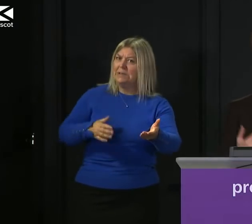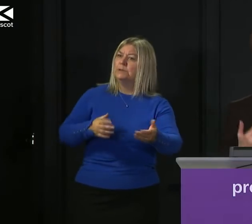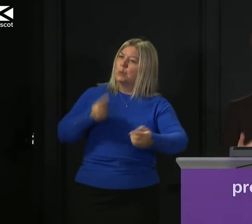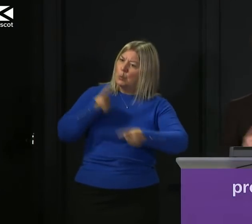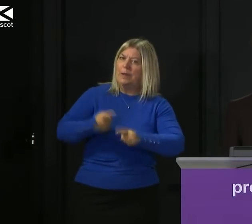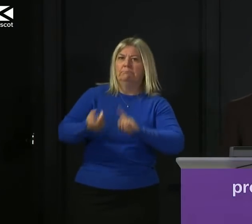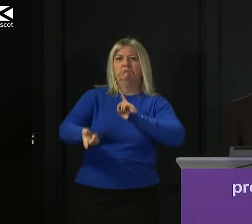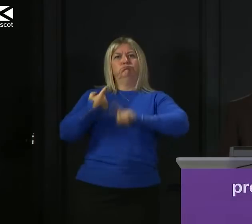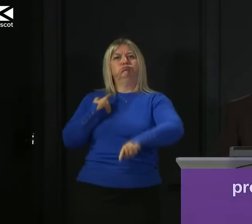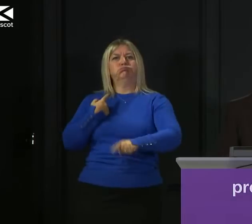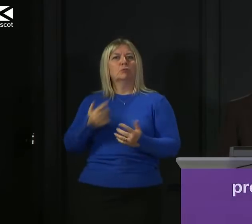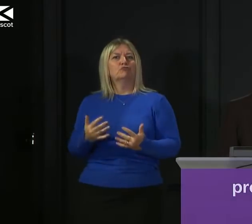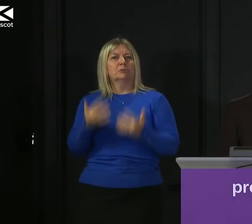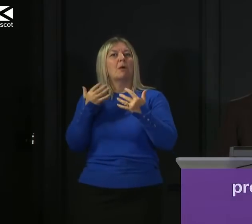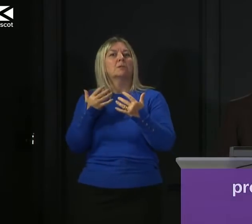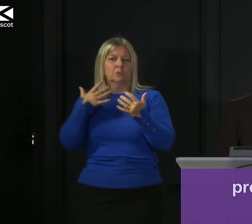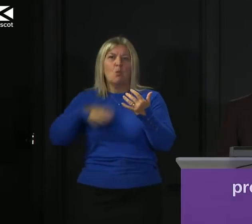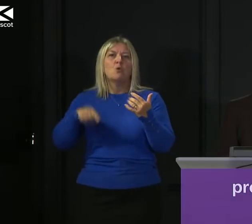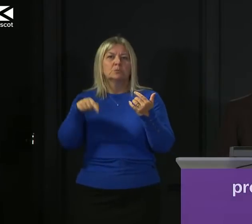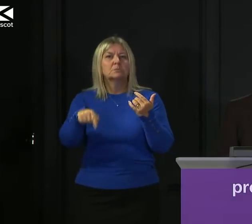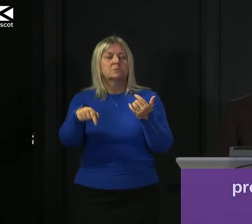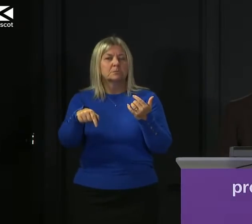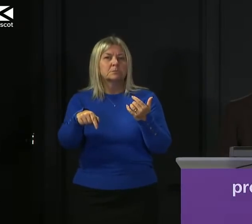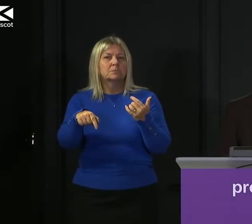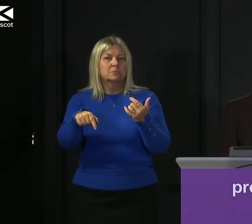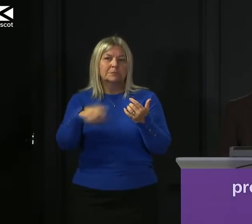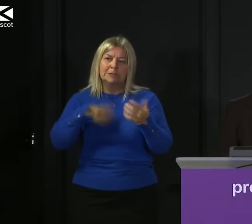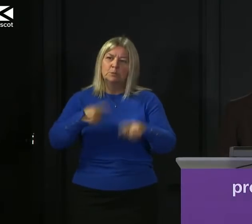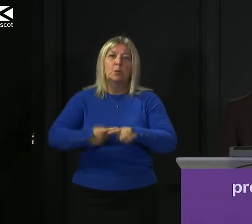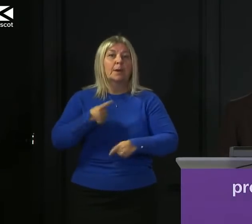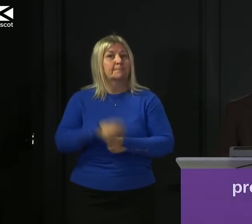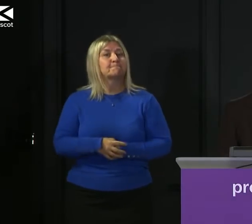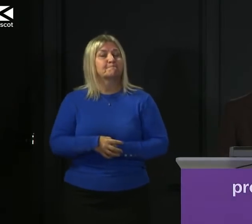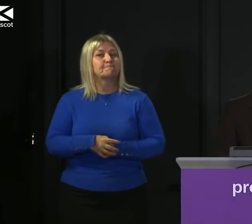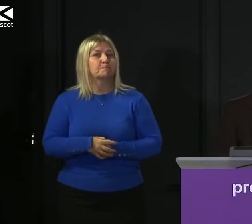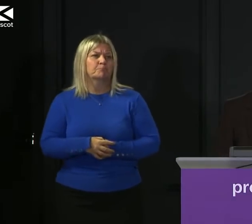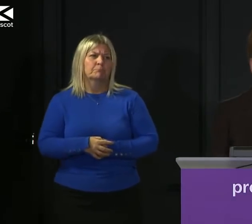we want to make sure that those turnaround times are as speedy as possible. But for the individual